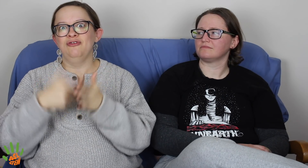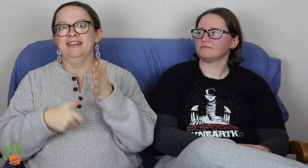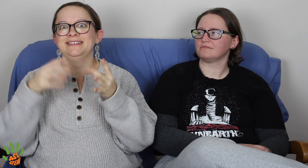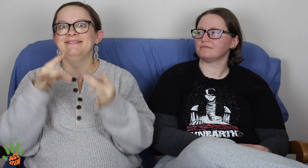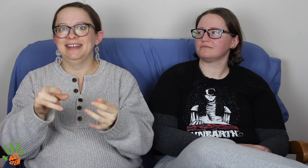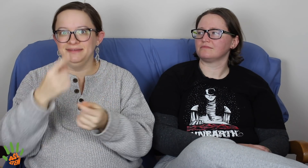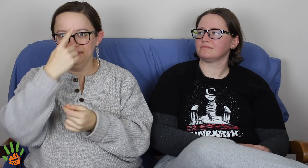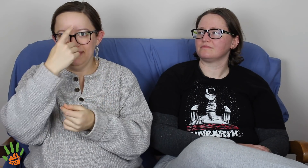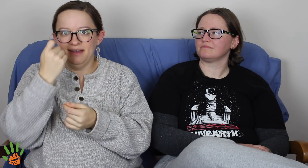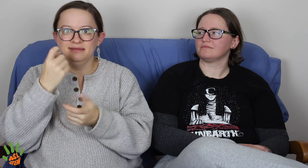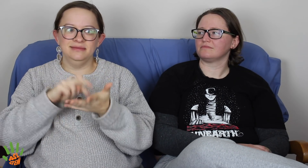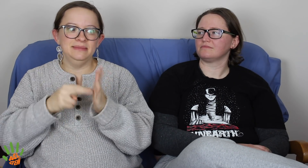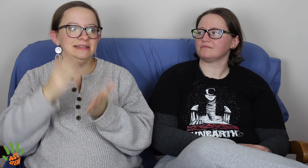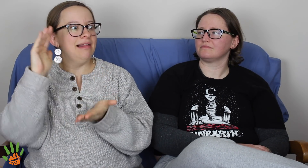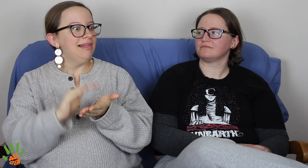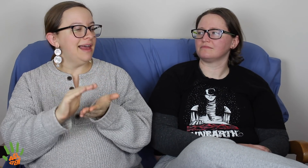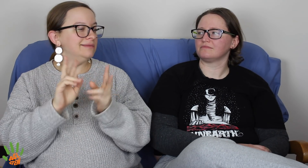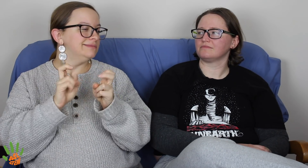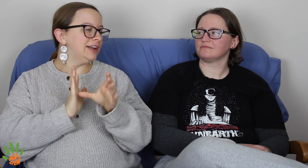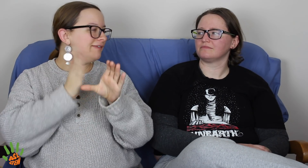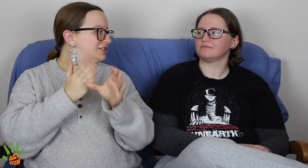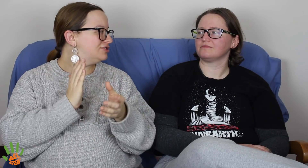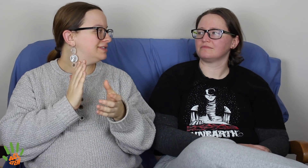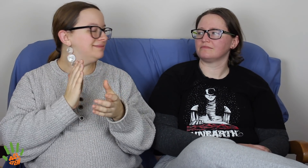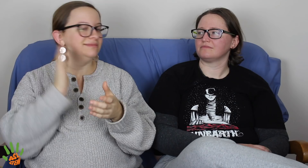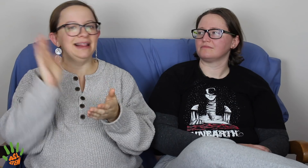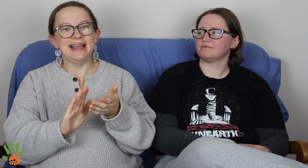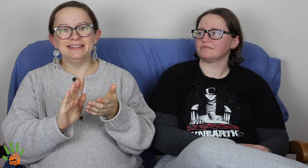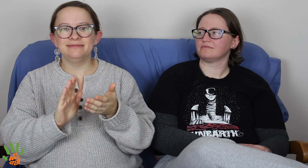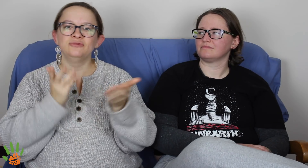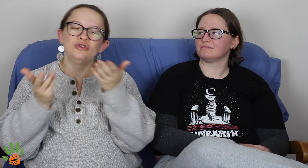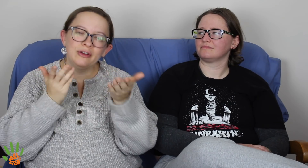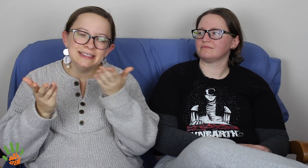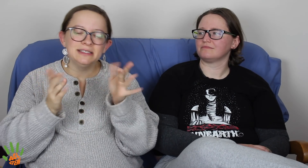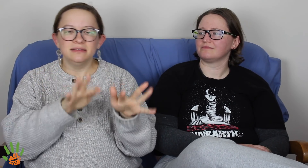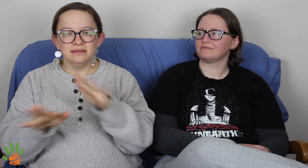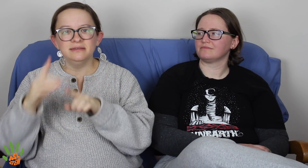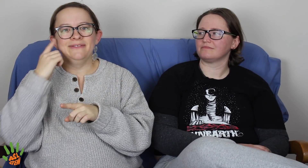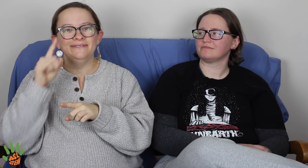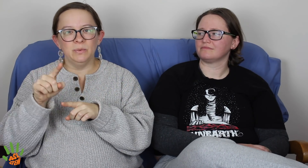meaning it's a cost effective solution. Because there's less intervention or services